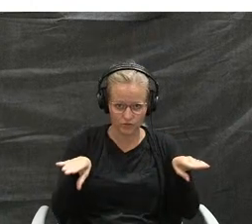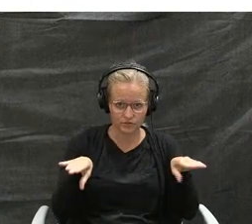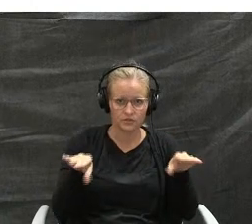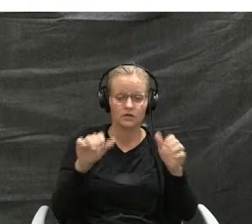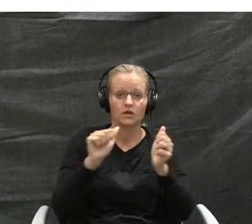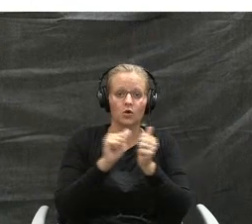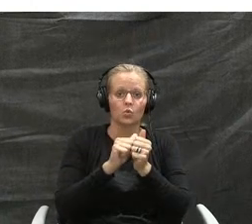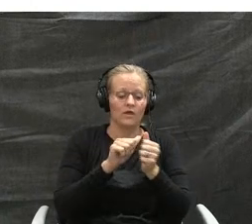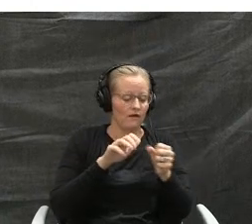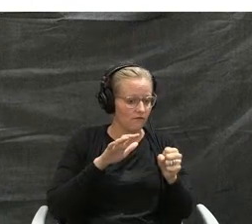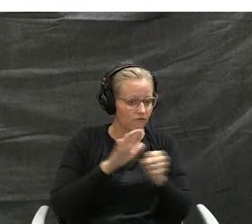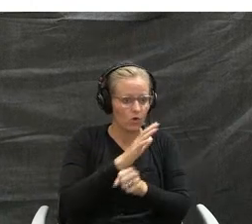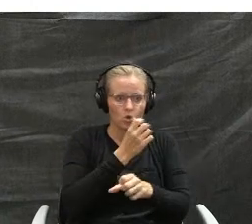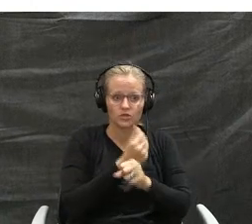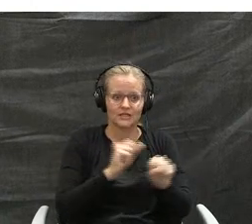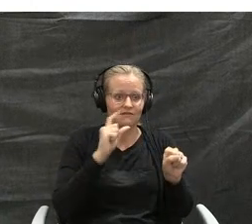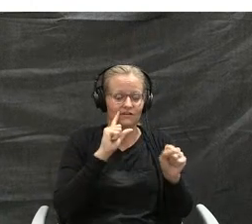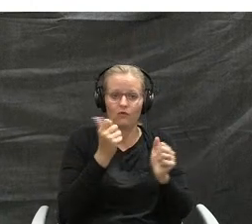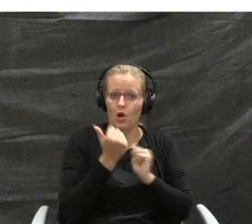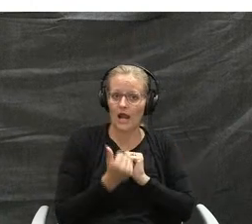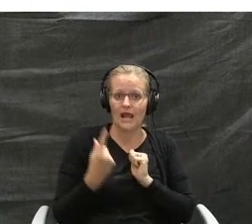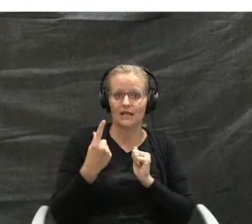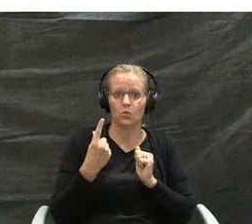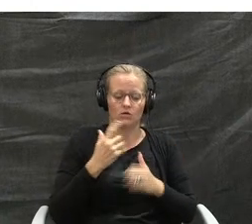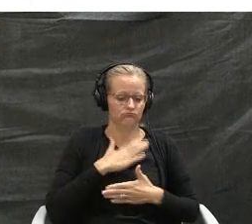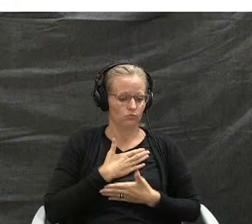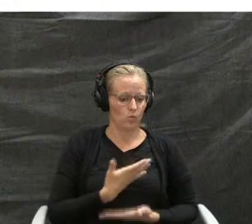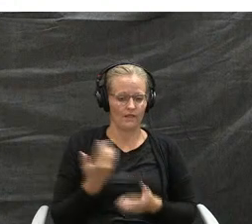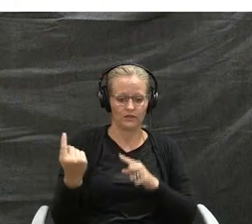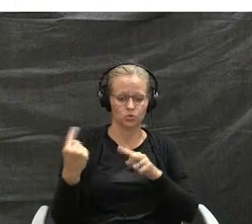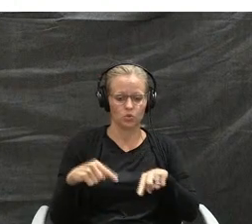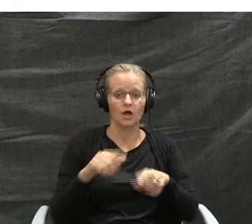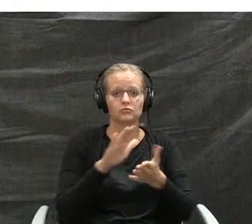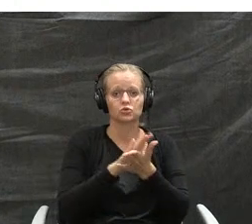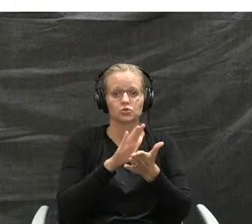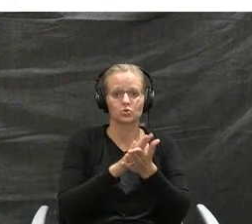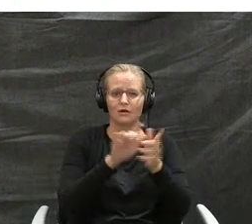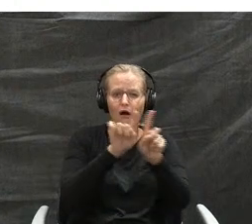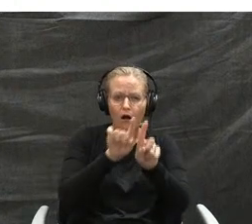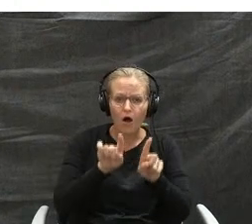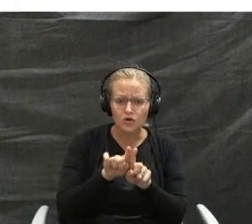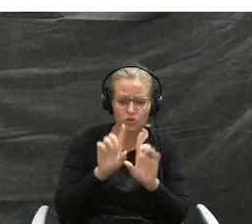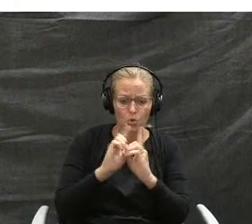Also, no student should be forced to come to school by the district. We have good choices